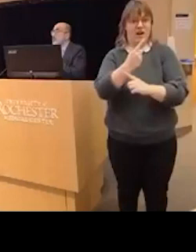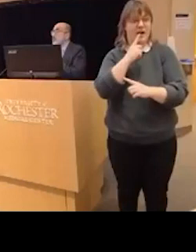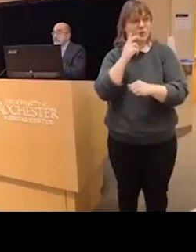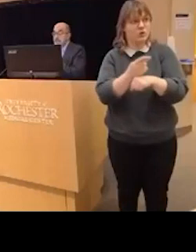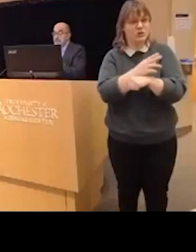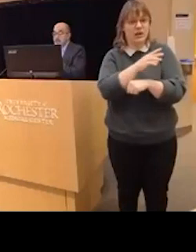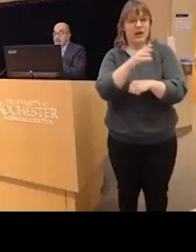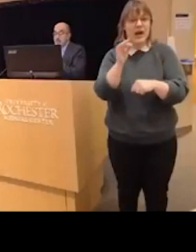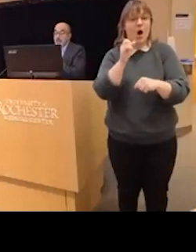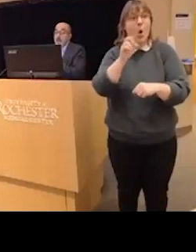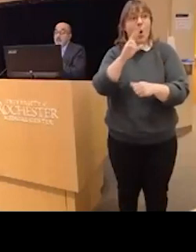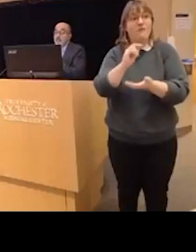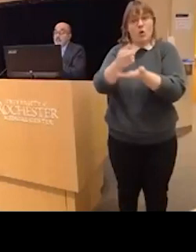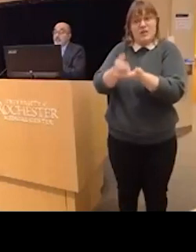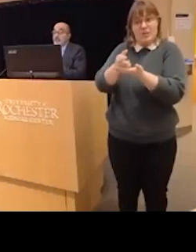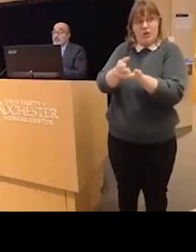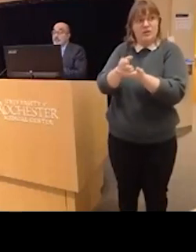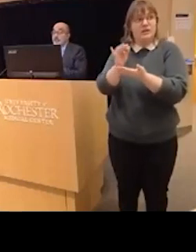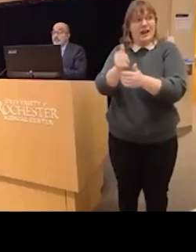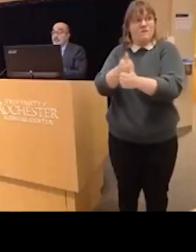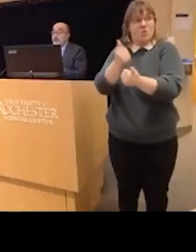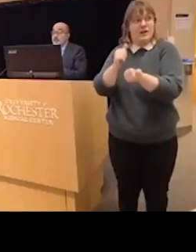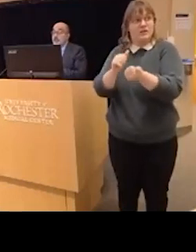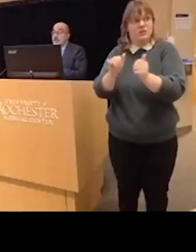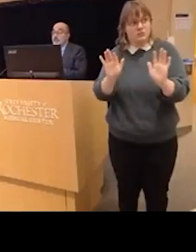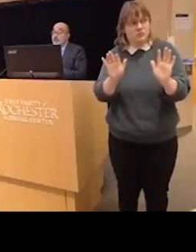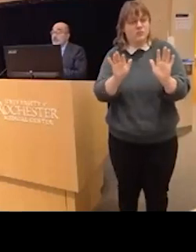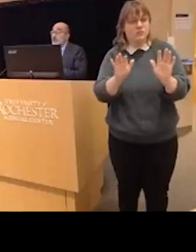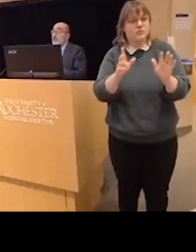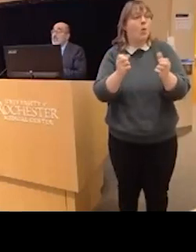Rehabilitation or the combination anti-depressants plus fear avoidance Rehabilitation now it might